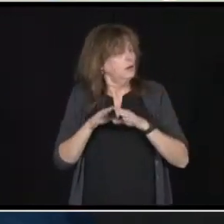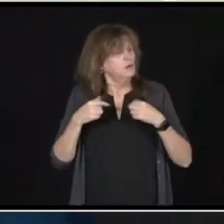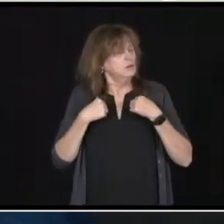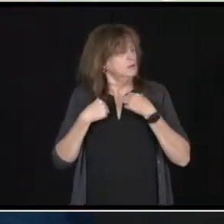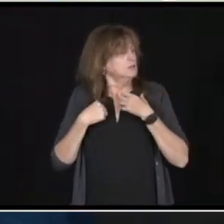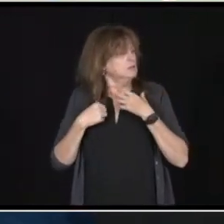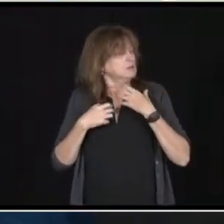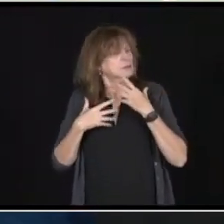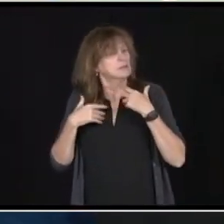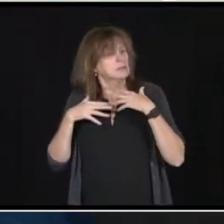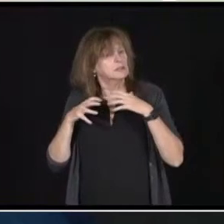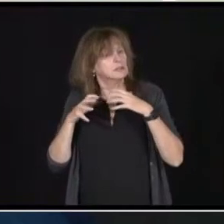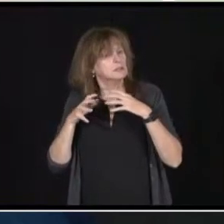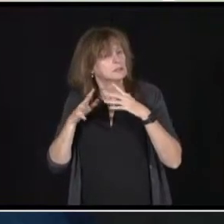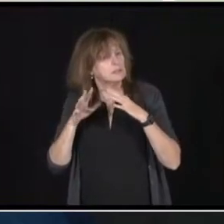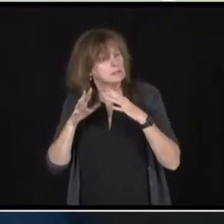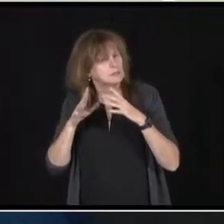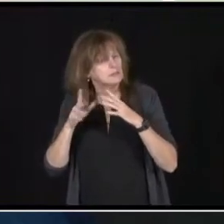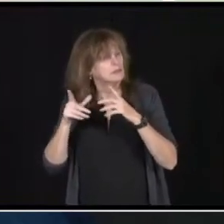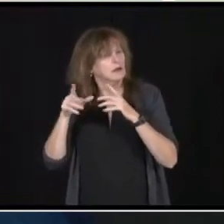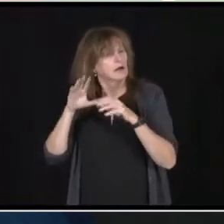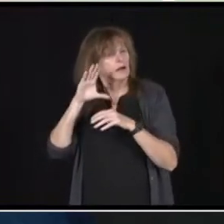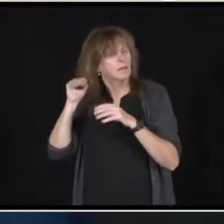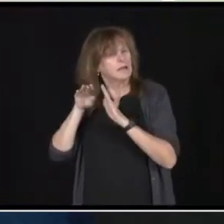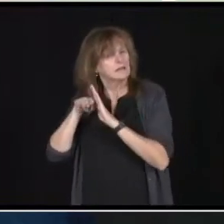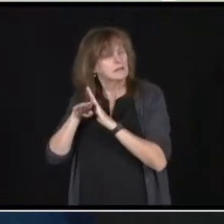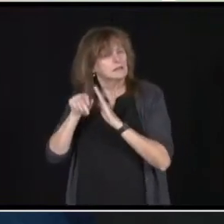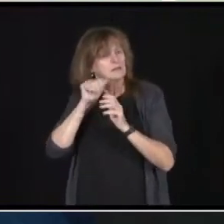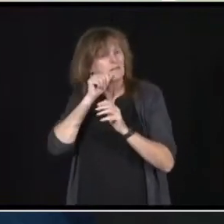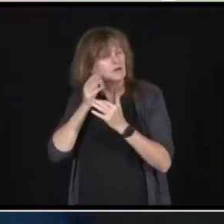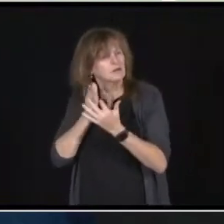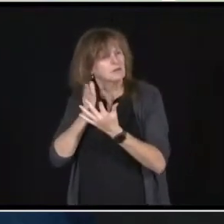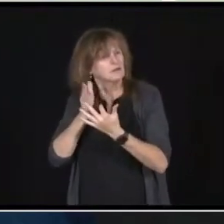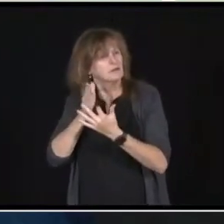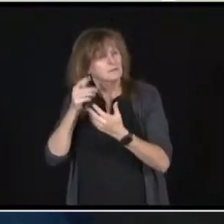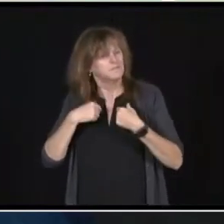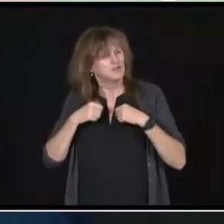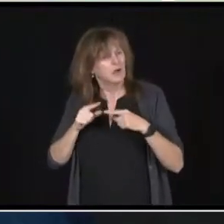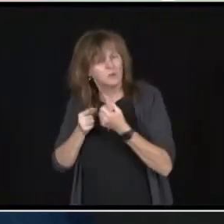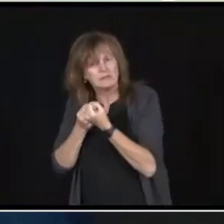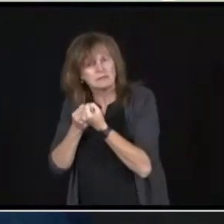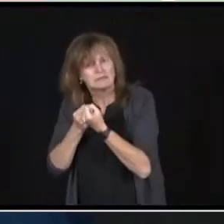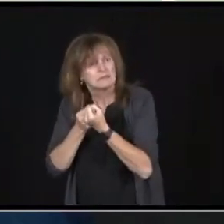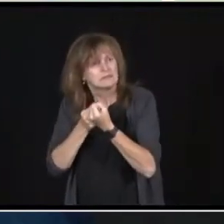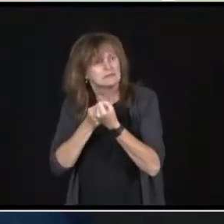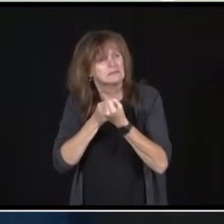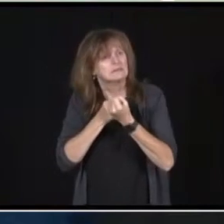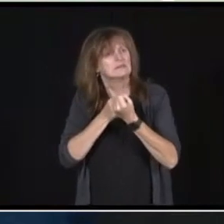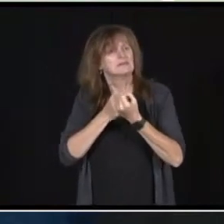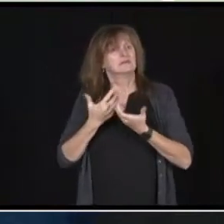As much as I can sit back and it just pains me, it pains me to see companies go through this.